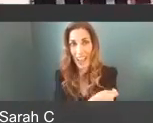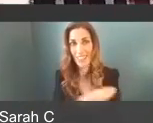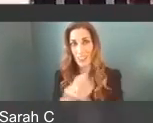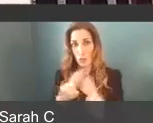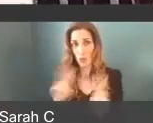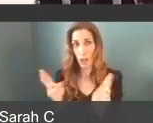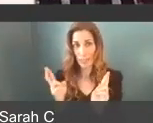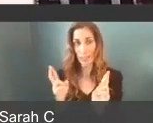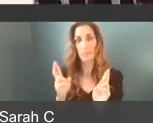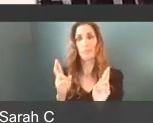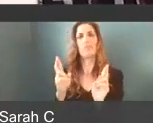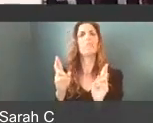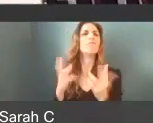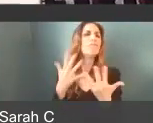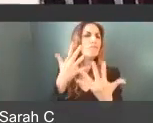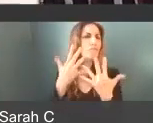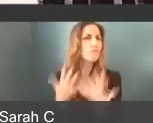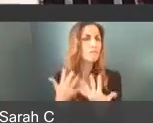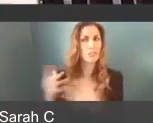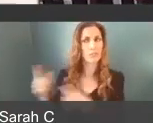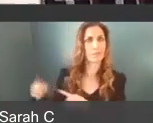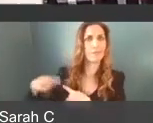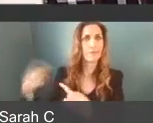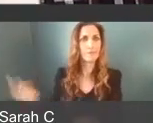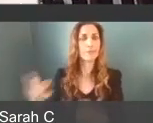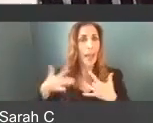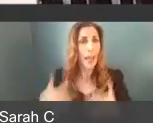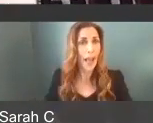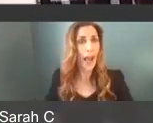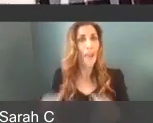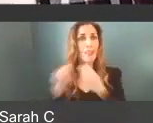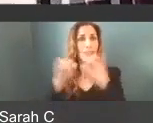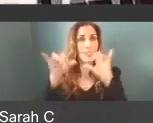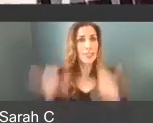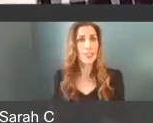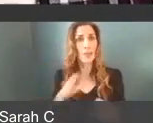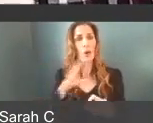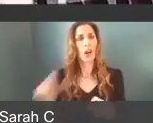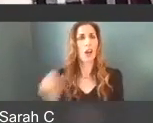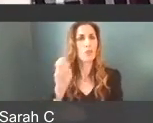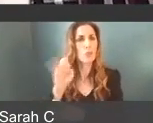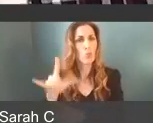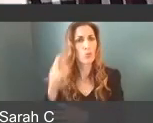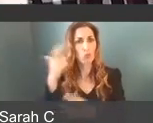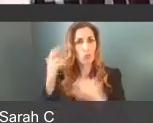Unfortunately, long-standing systemic health and social inequities have put many people from racial